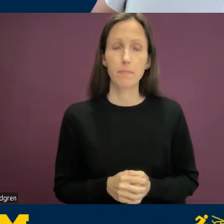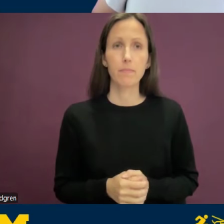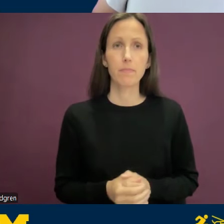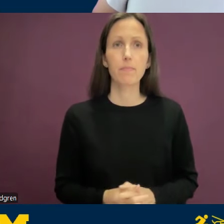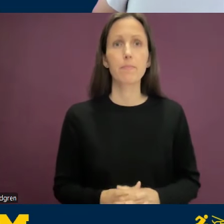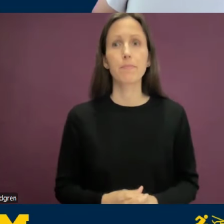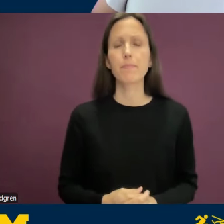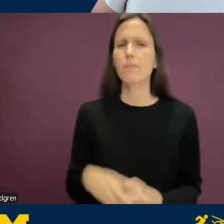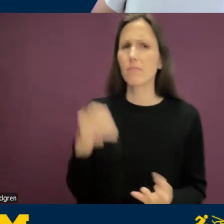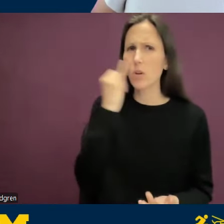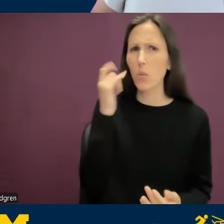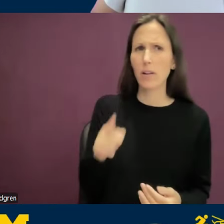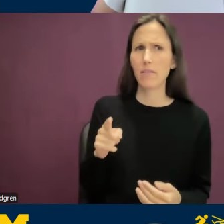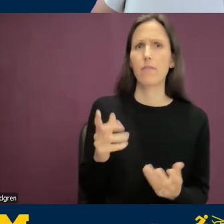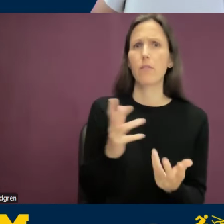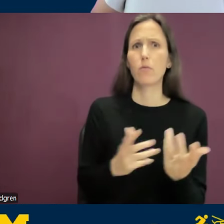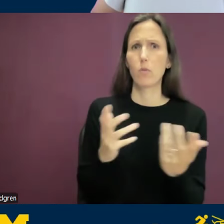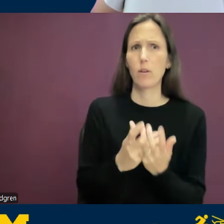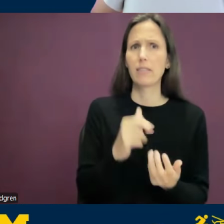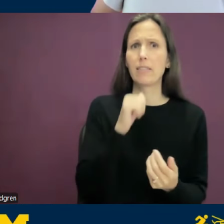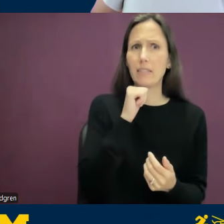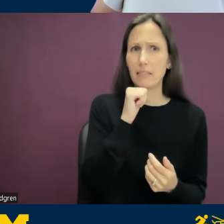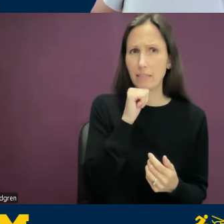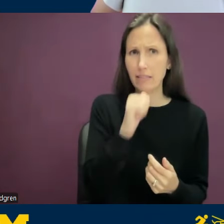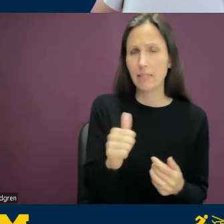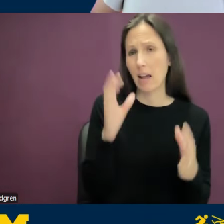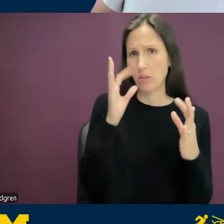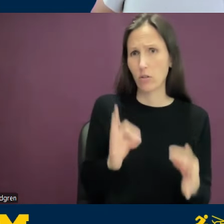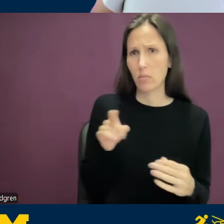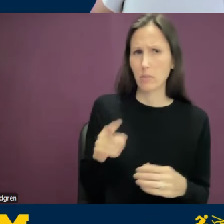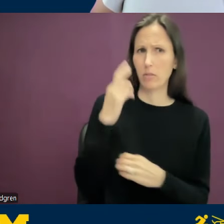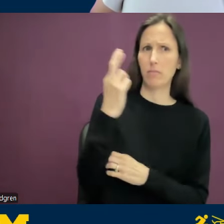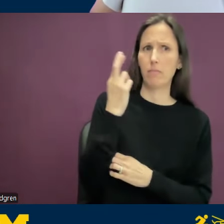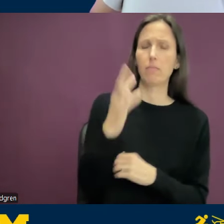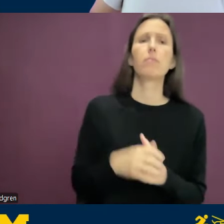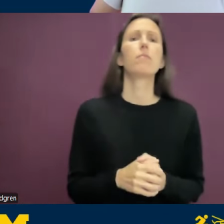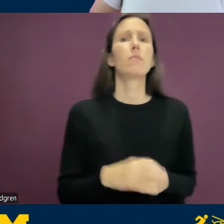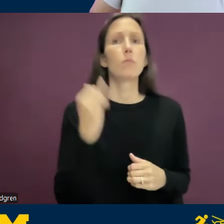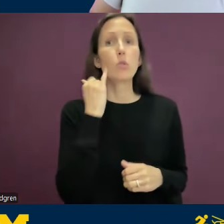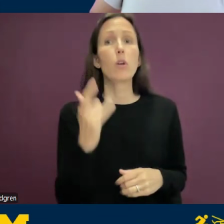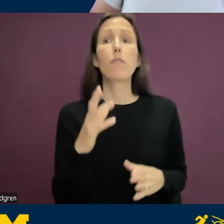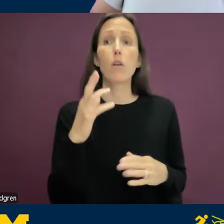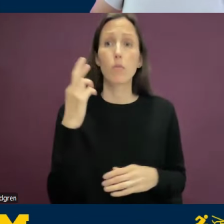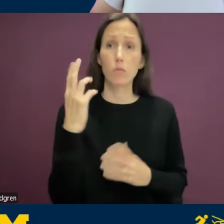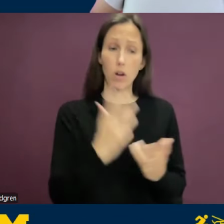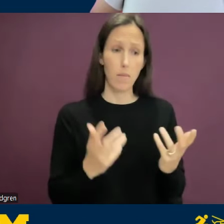What if the request is not determined to be reasonable? If an accommodation is determined to be unreasonable,